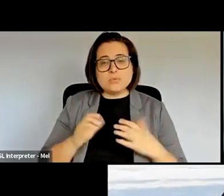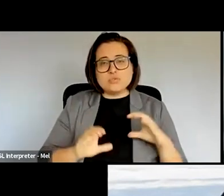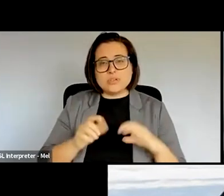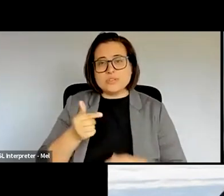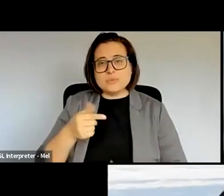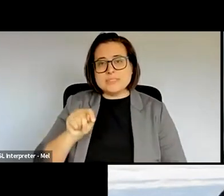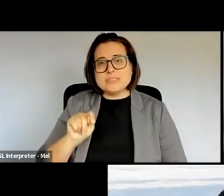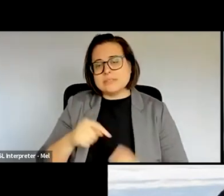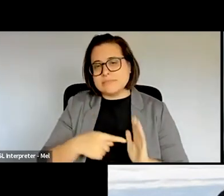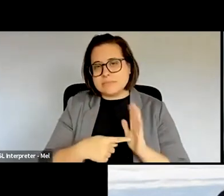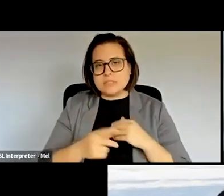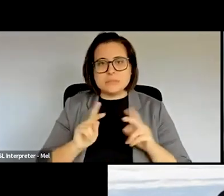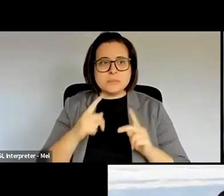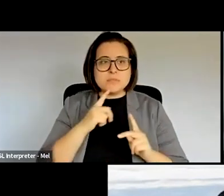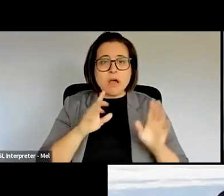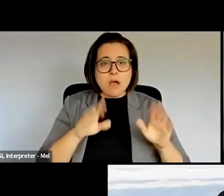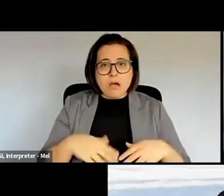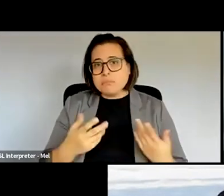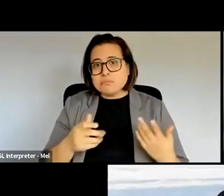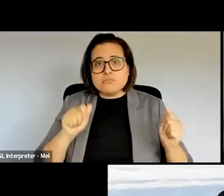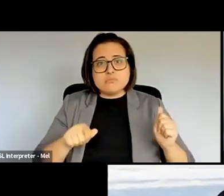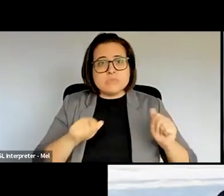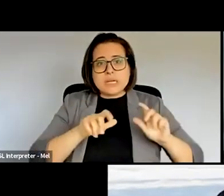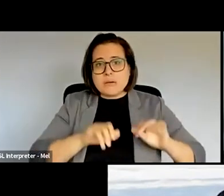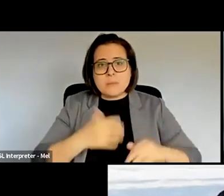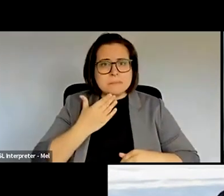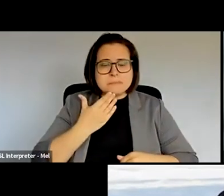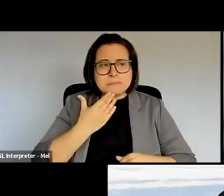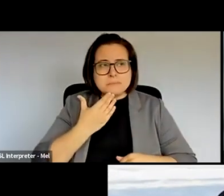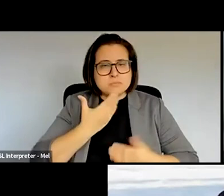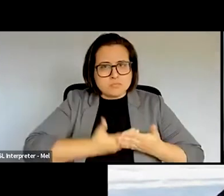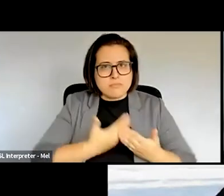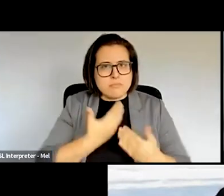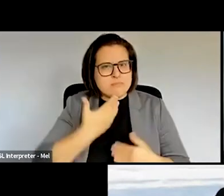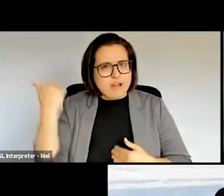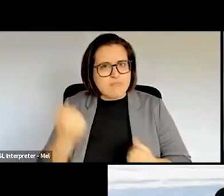you know, people say oh it can it can write so well better than a lot of people. I don't know.